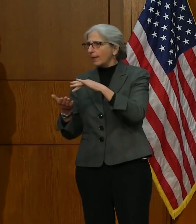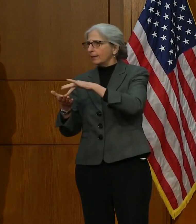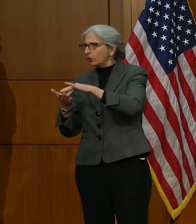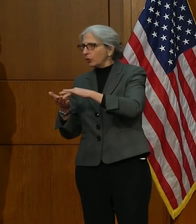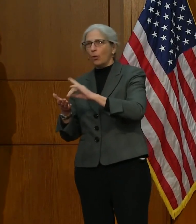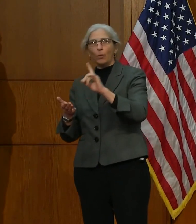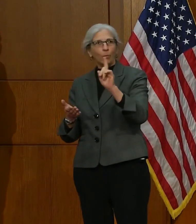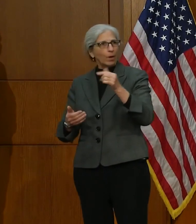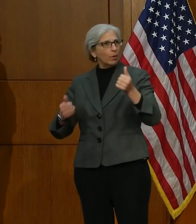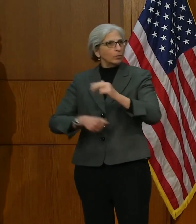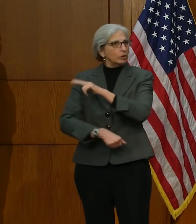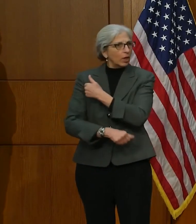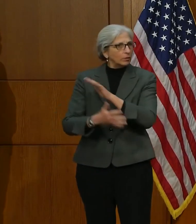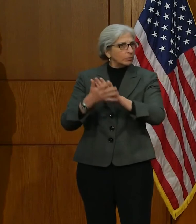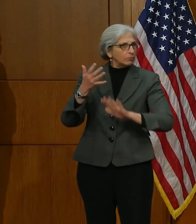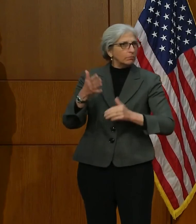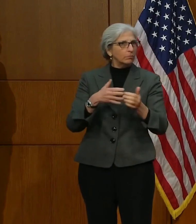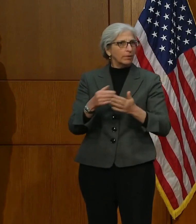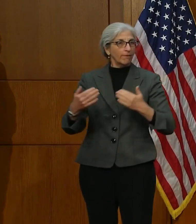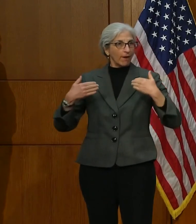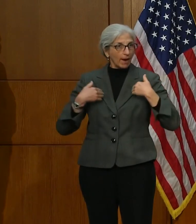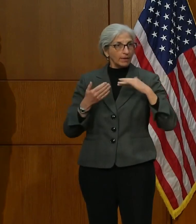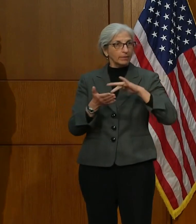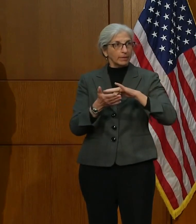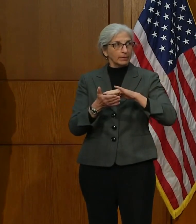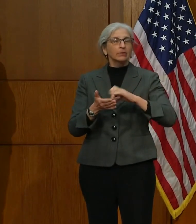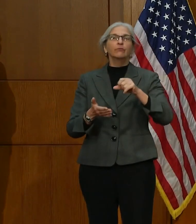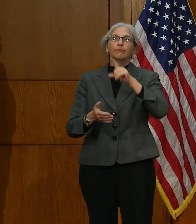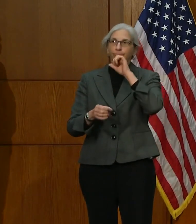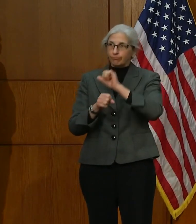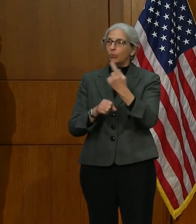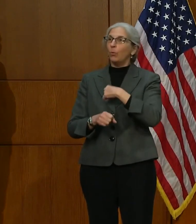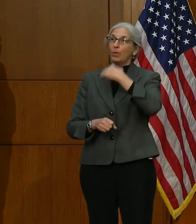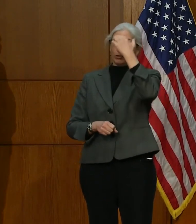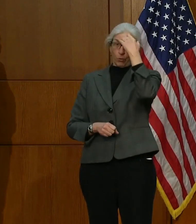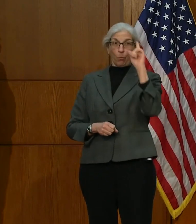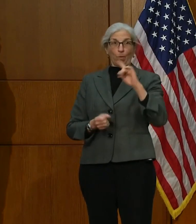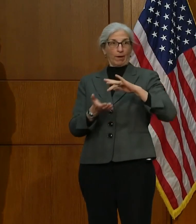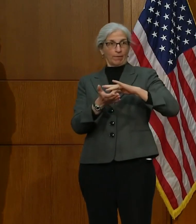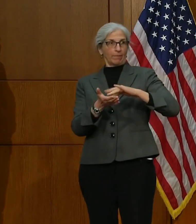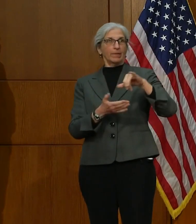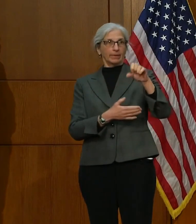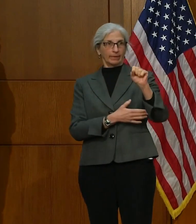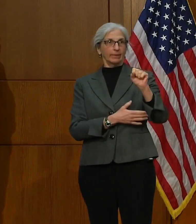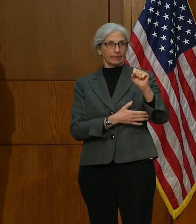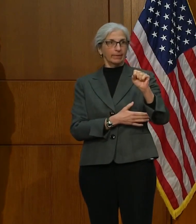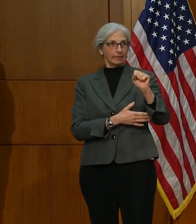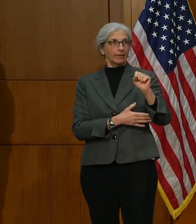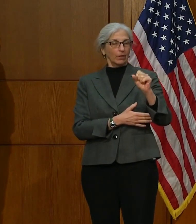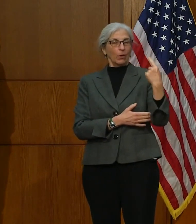AGGREGATE PROVIDER TYPE, AND SO YOU KNOW WHERE THE DOSES HAVE GONE. S O. I THINK IN THE BIG